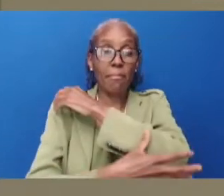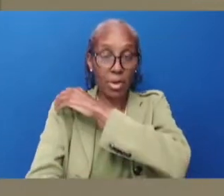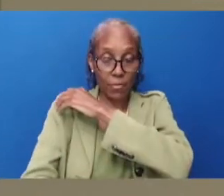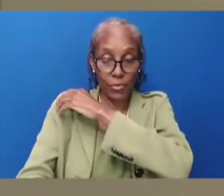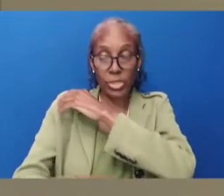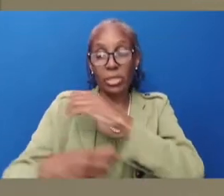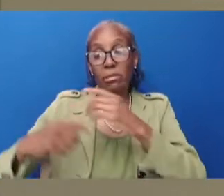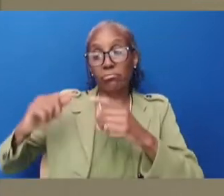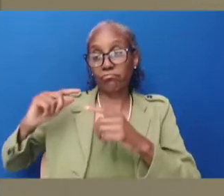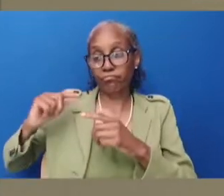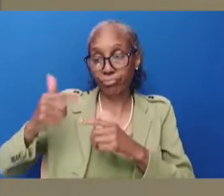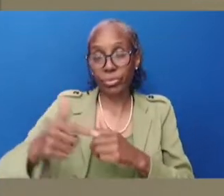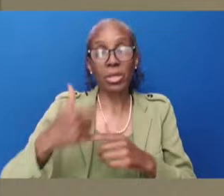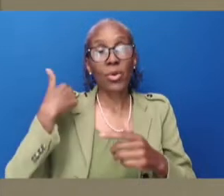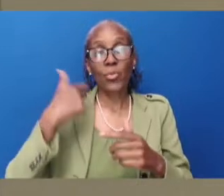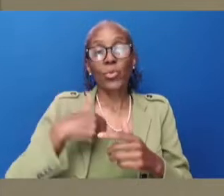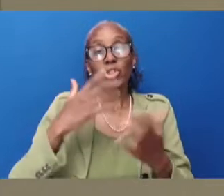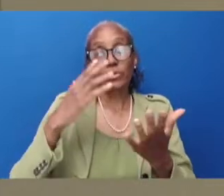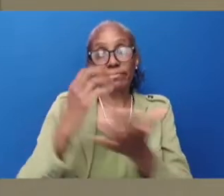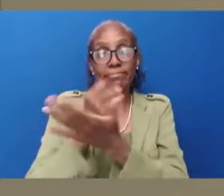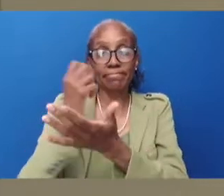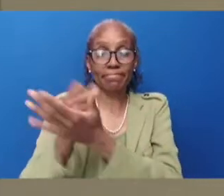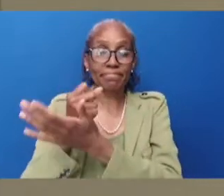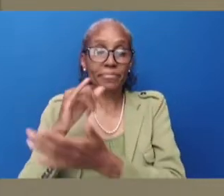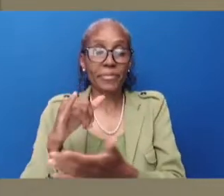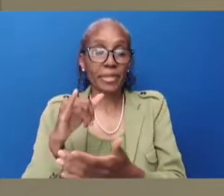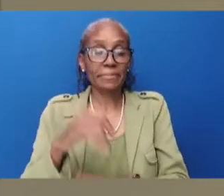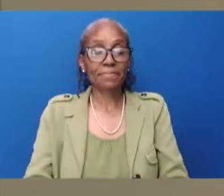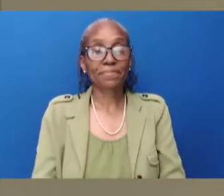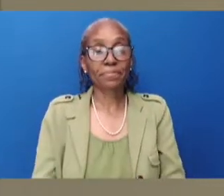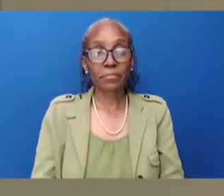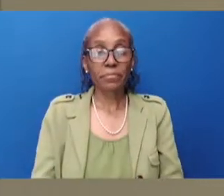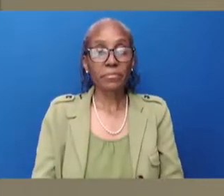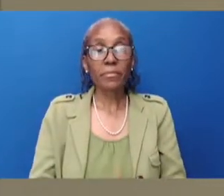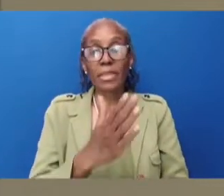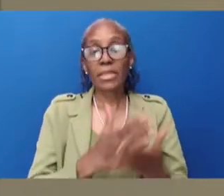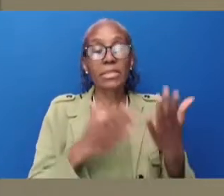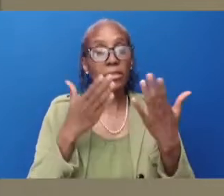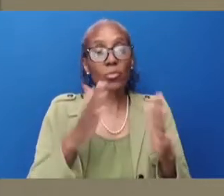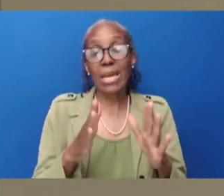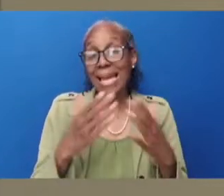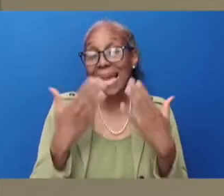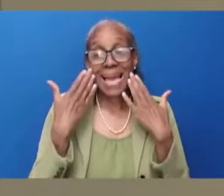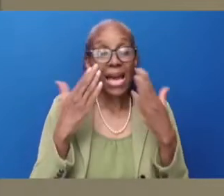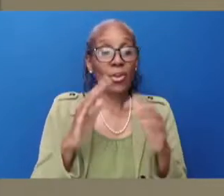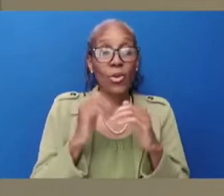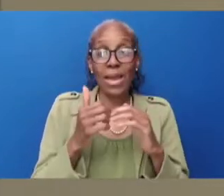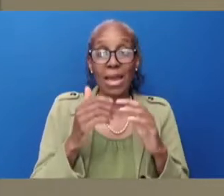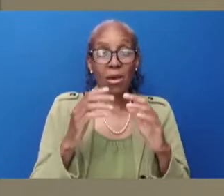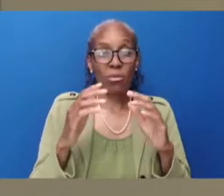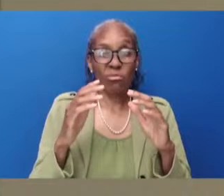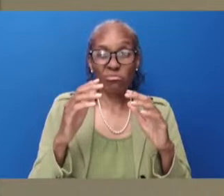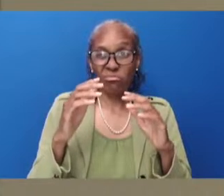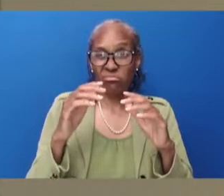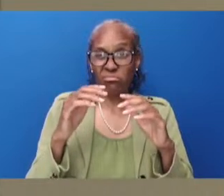TERMS OF INTERGENERATIONAL POVERTY, WE OUGHT TO BE TAKING